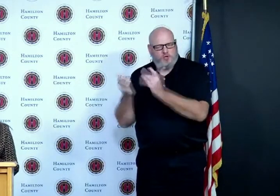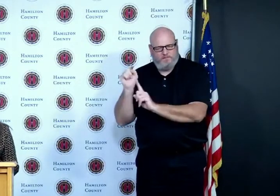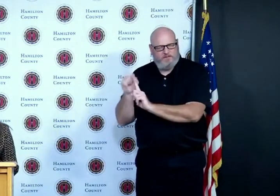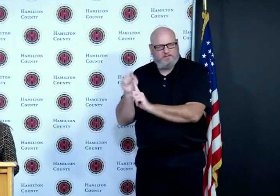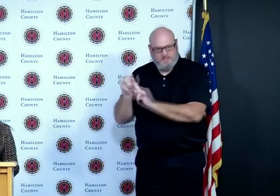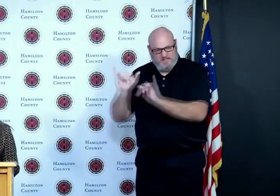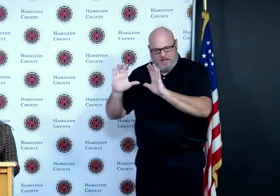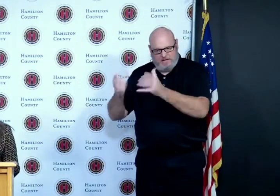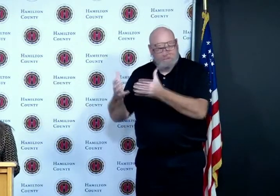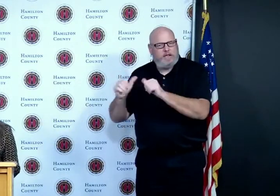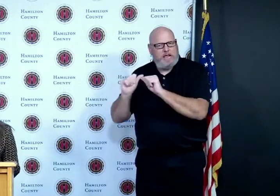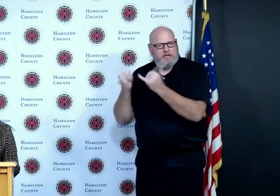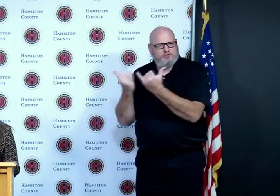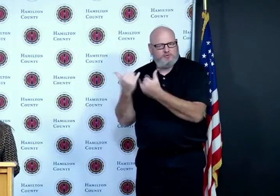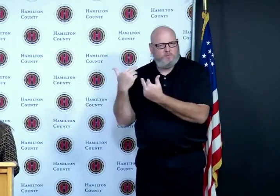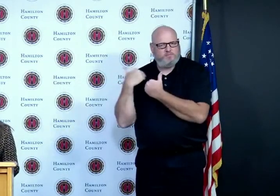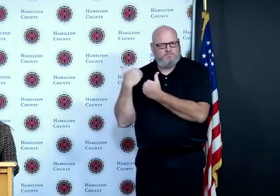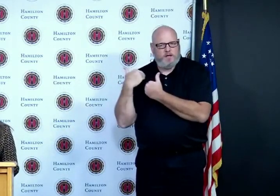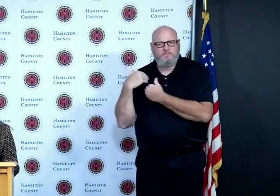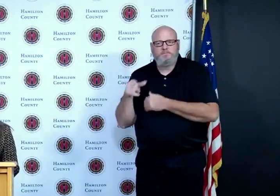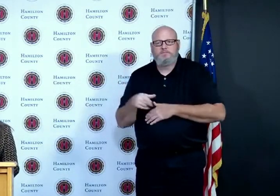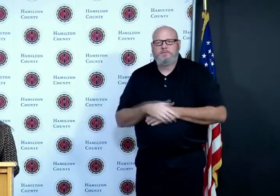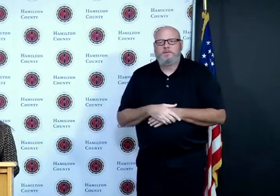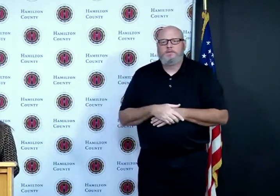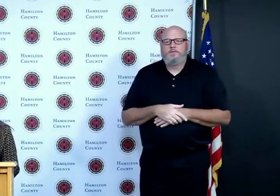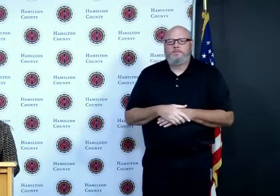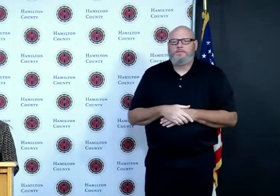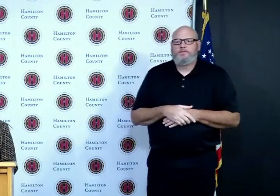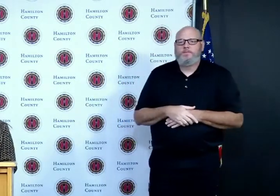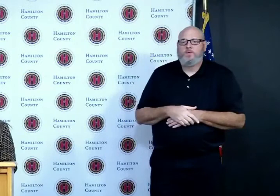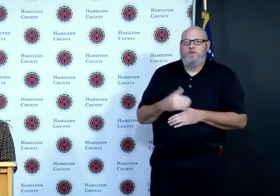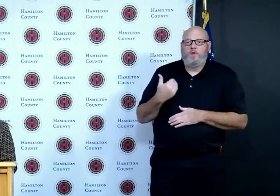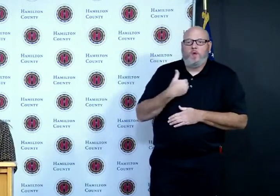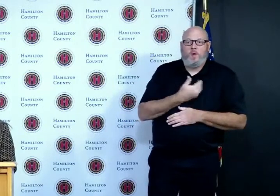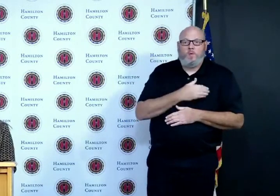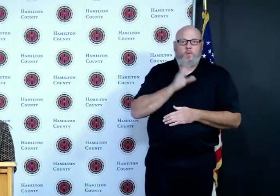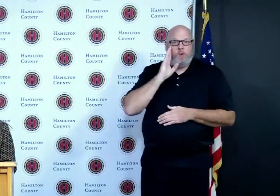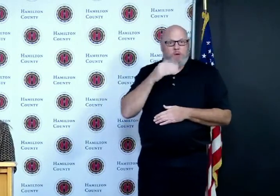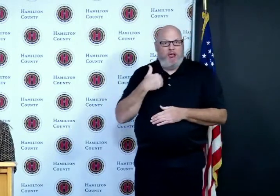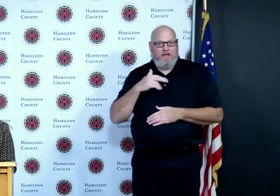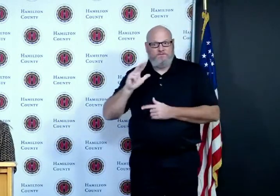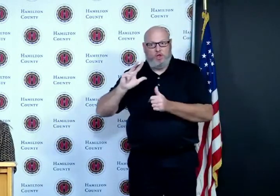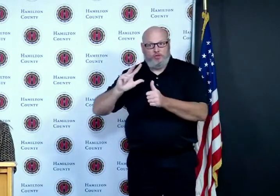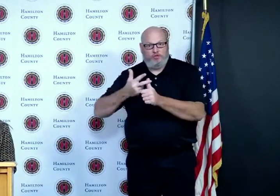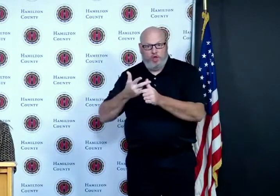we're talking about related to CARES Act funding and federal relief so I am going to stop there